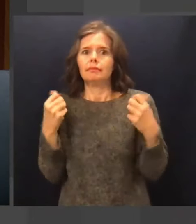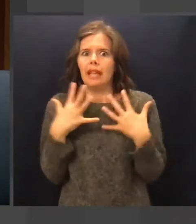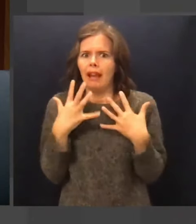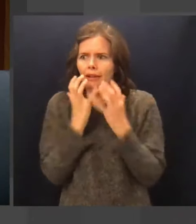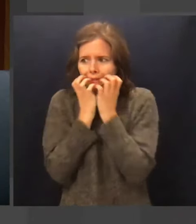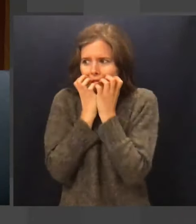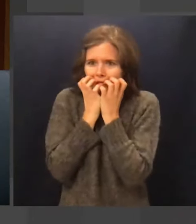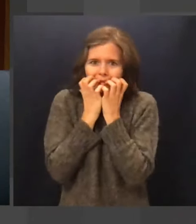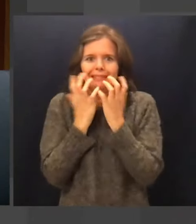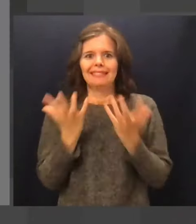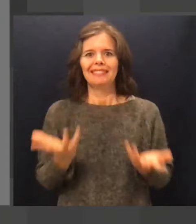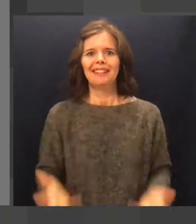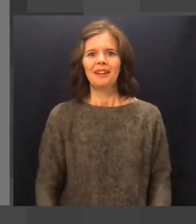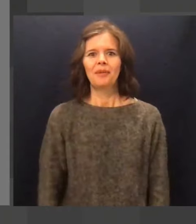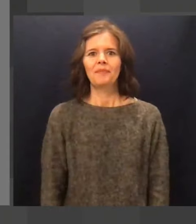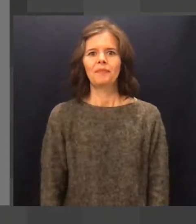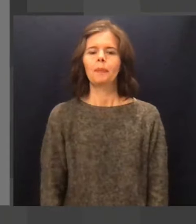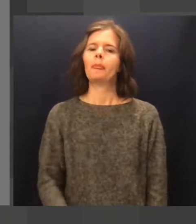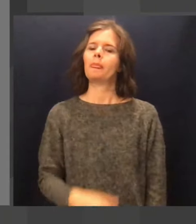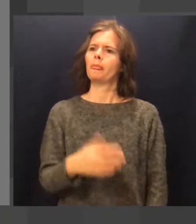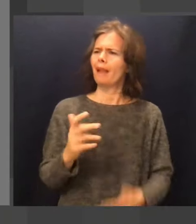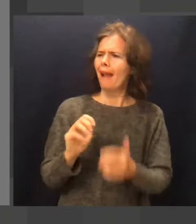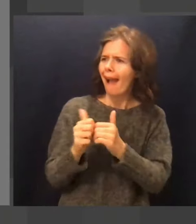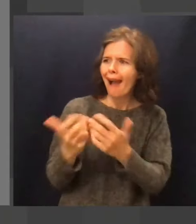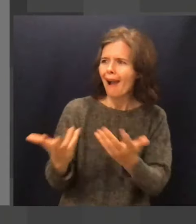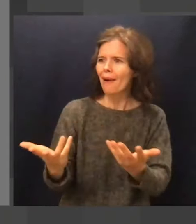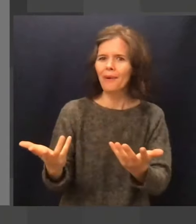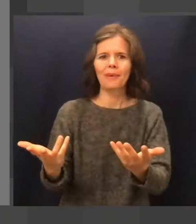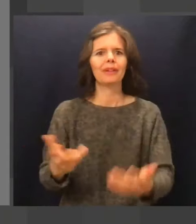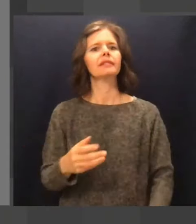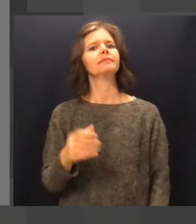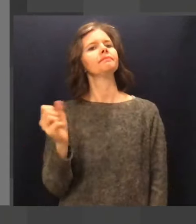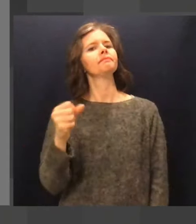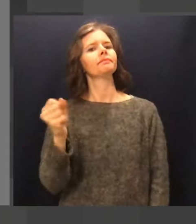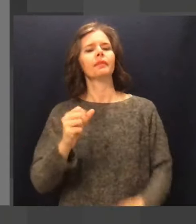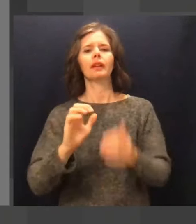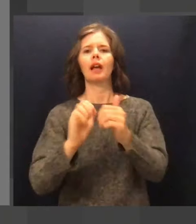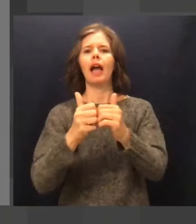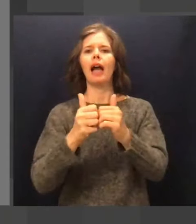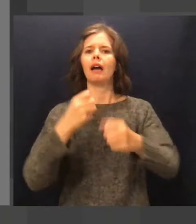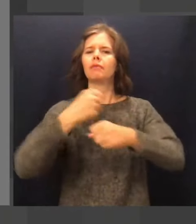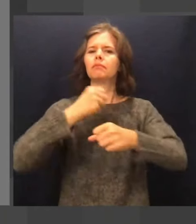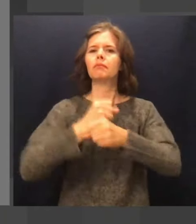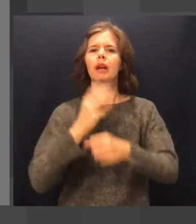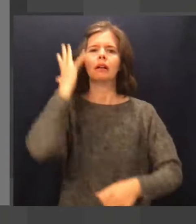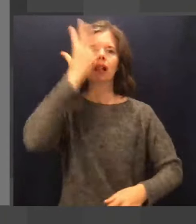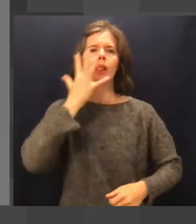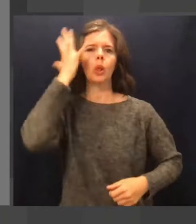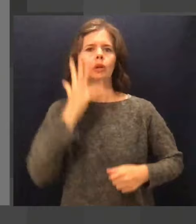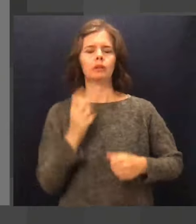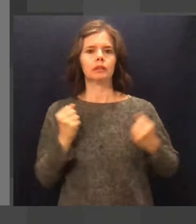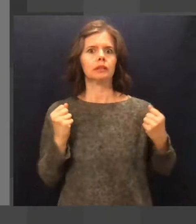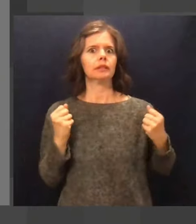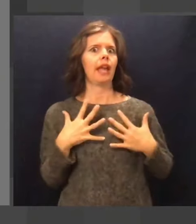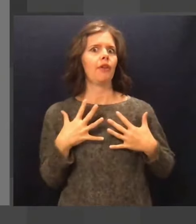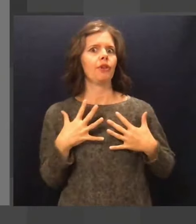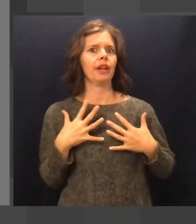HOW DID YOU DECIDE? WE WORKED A LOT -- HOW DOES